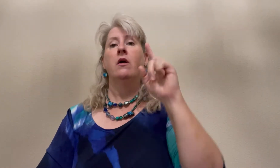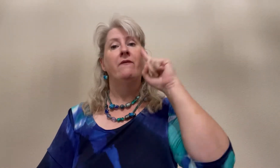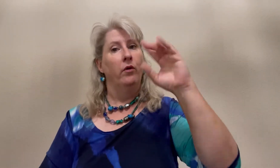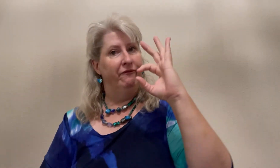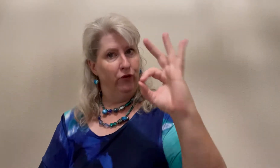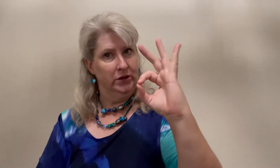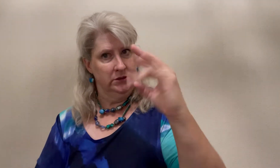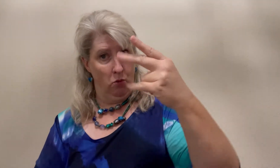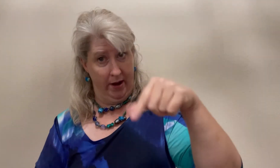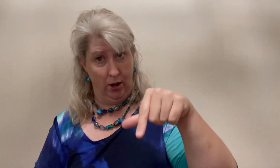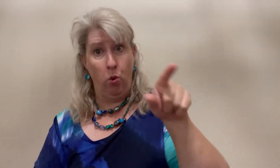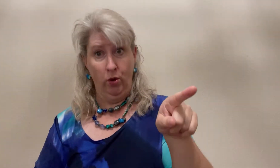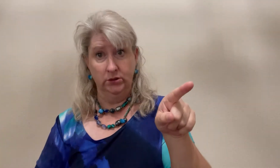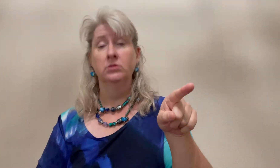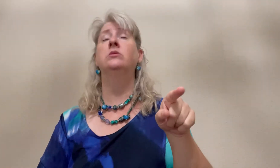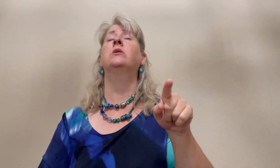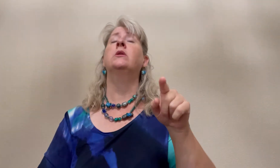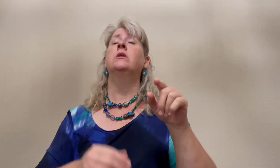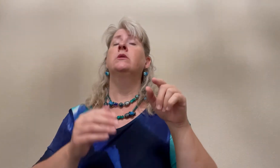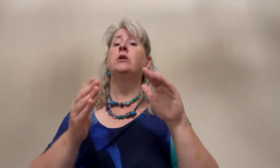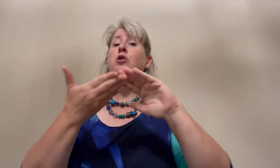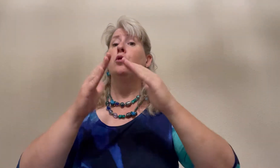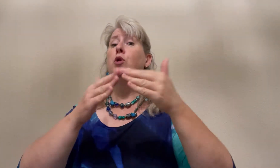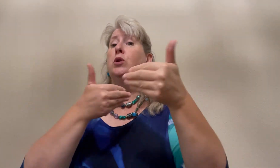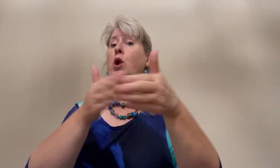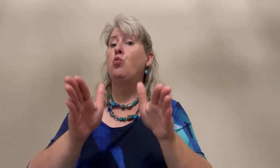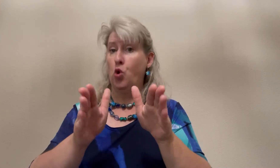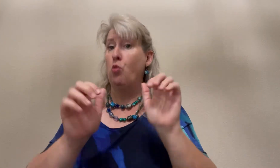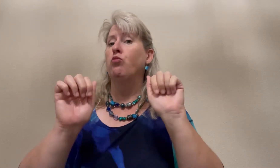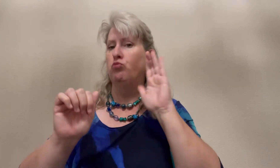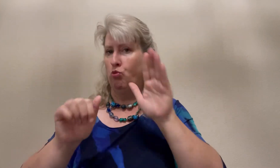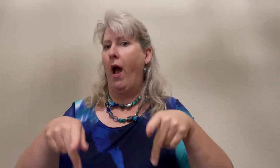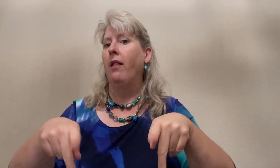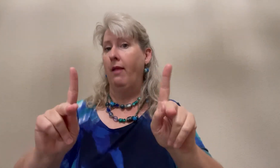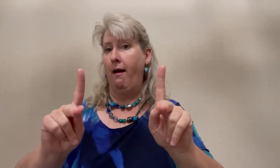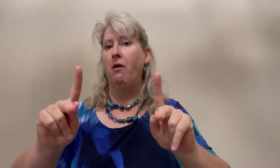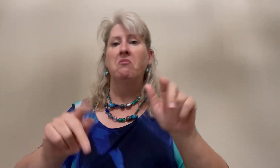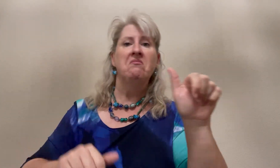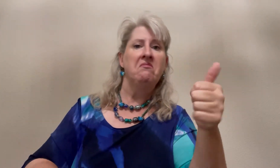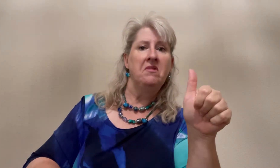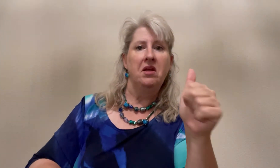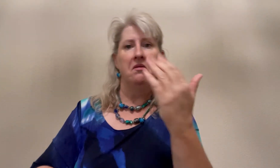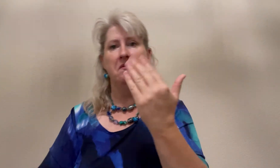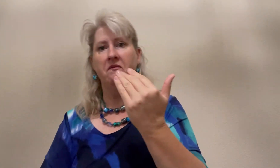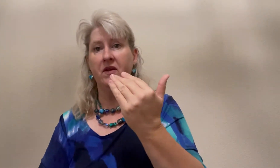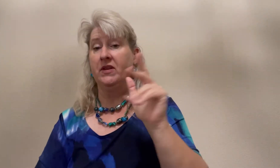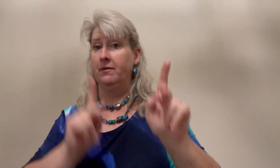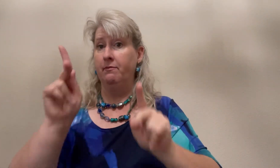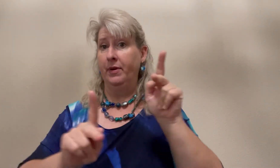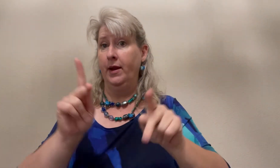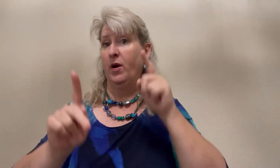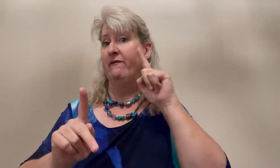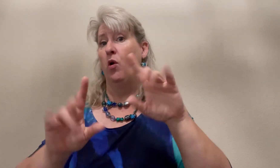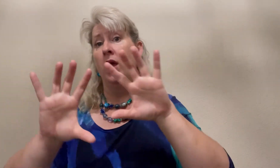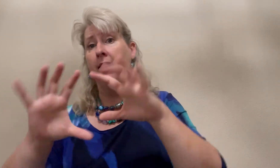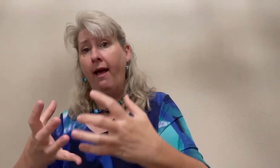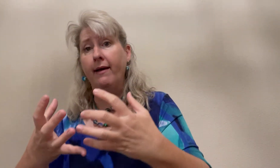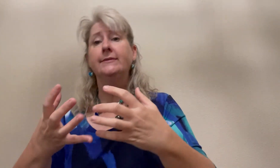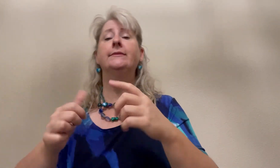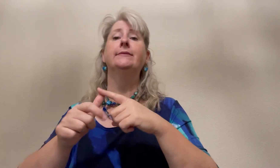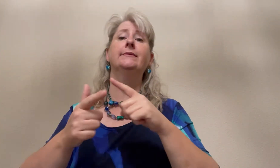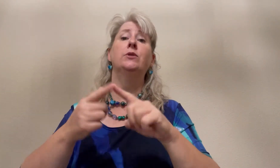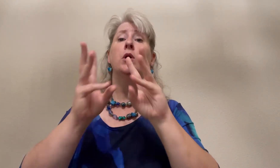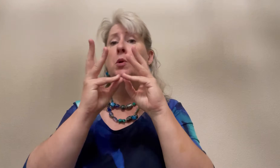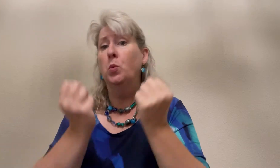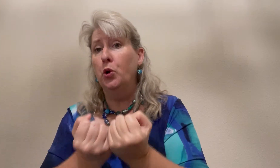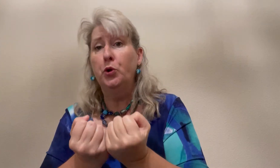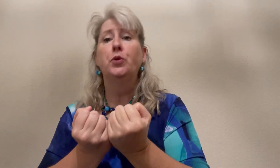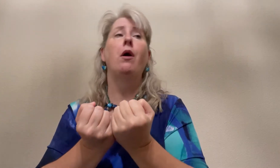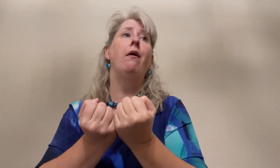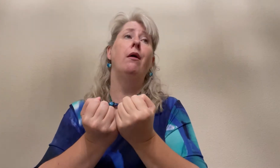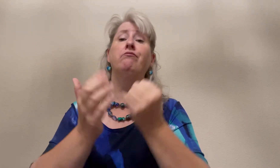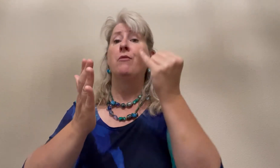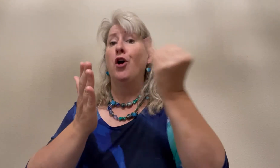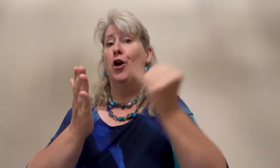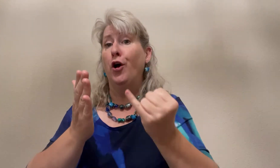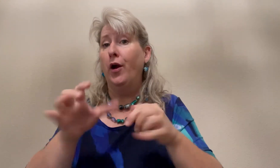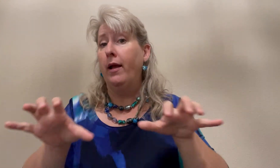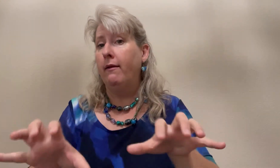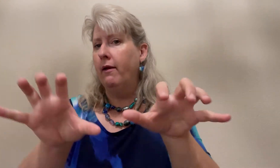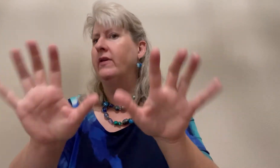Fresno HQ, we will allow 10-15 people in our community room for classes, workshops, and art activities.